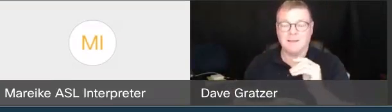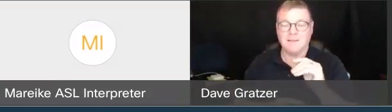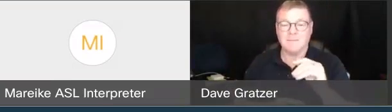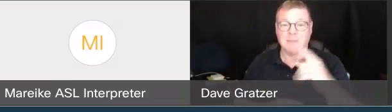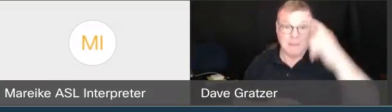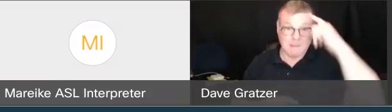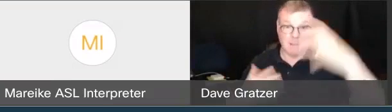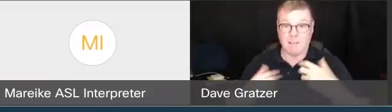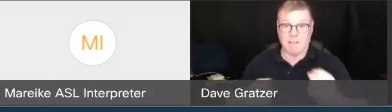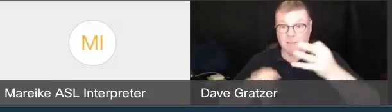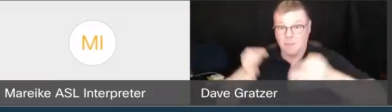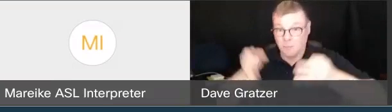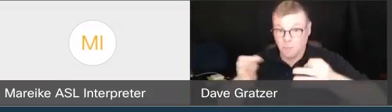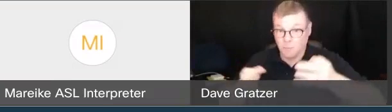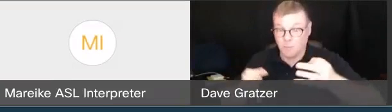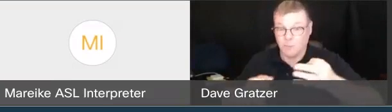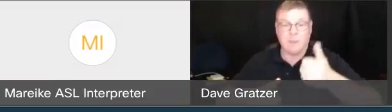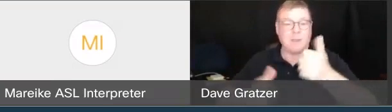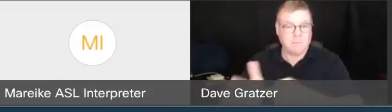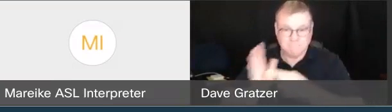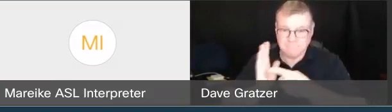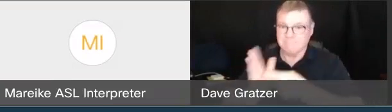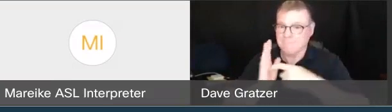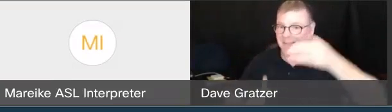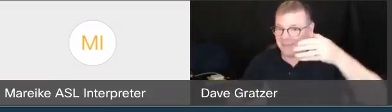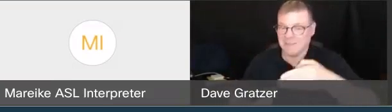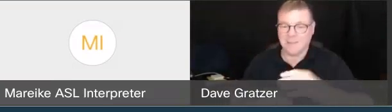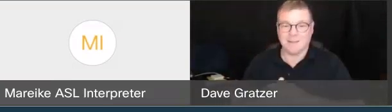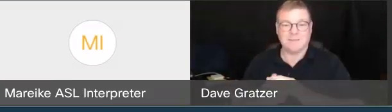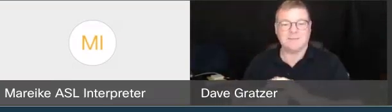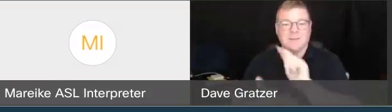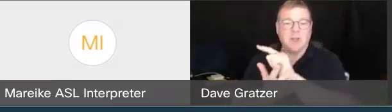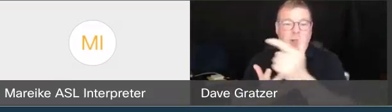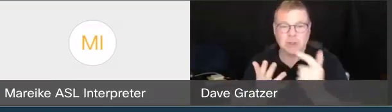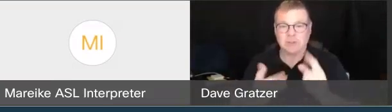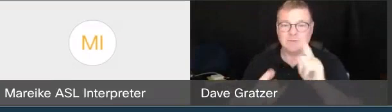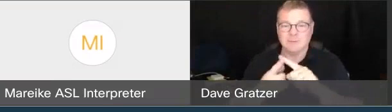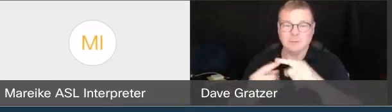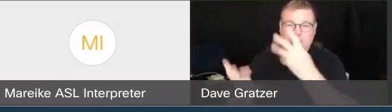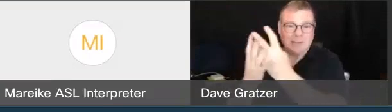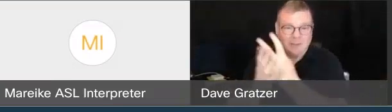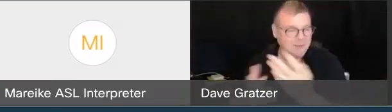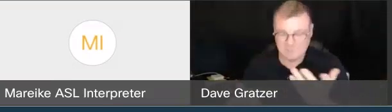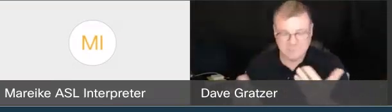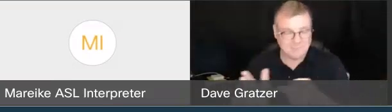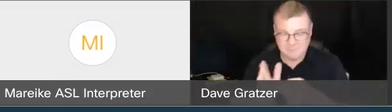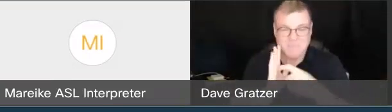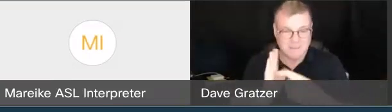health court, they're under mandates alternative to incarceration mandates so I think it's, it's